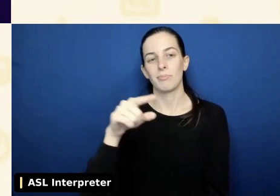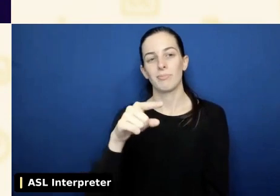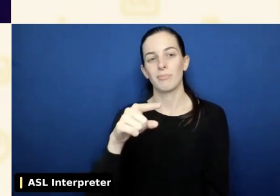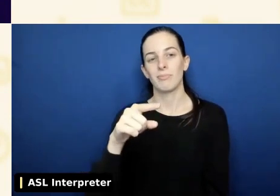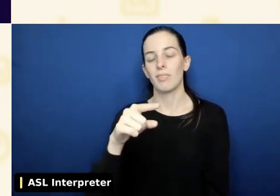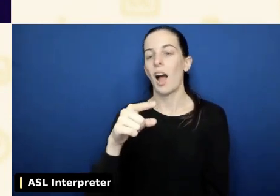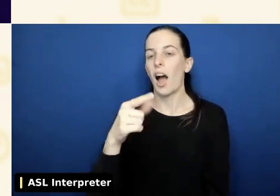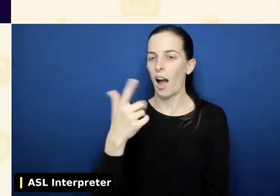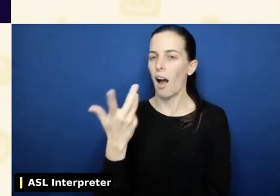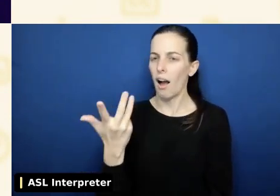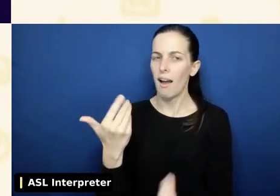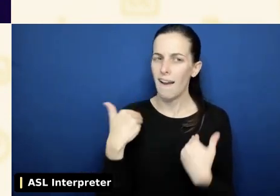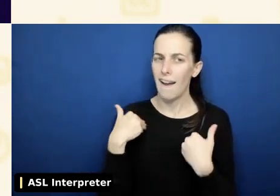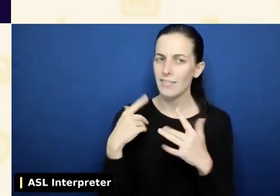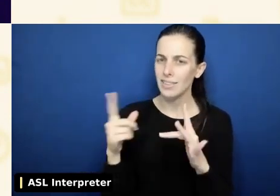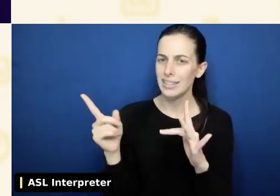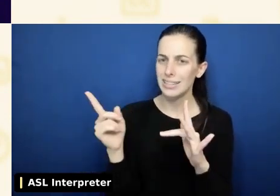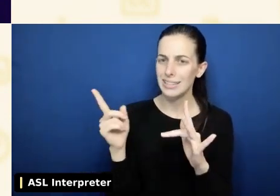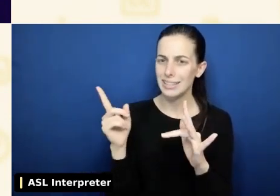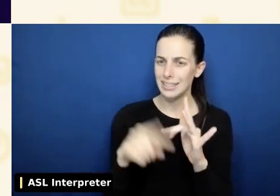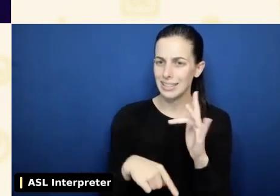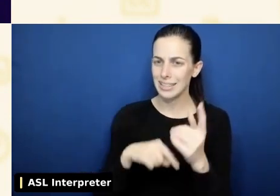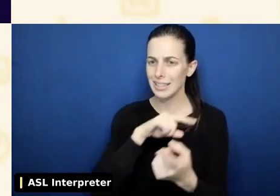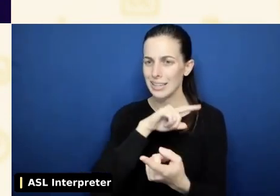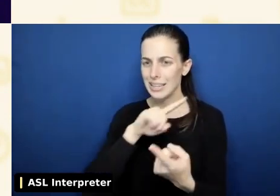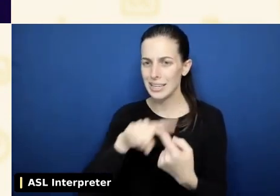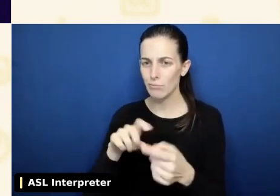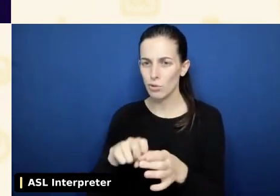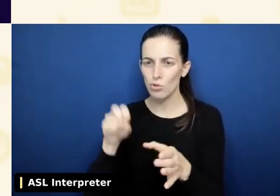I have Current Students, Maps Directory giving.